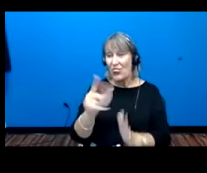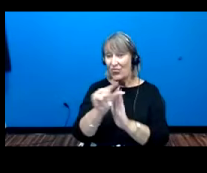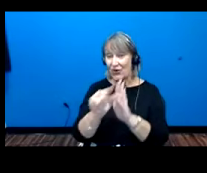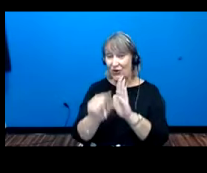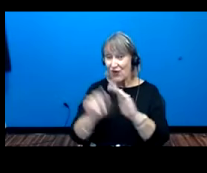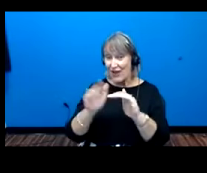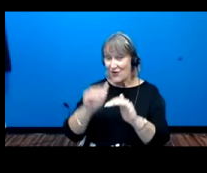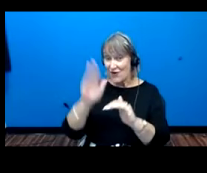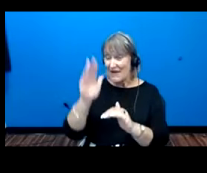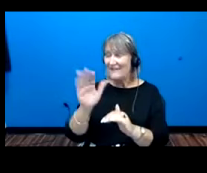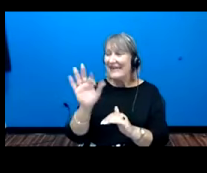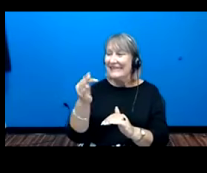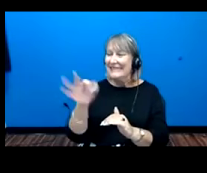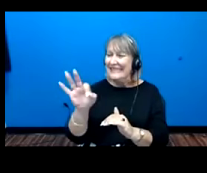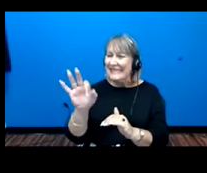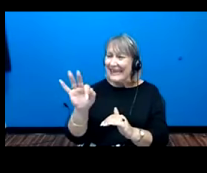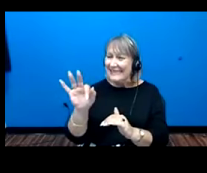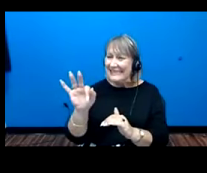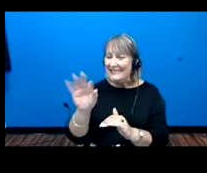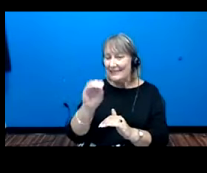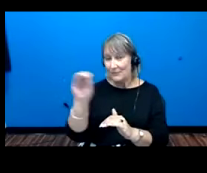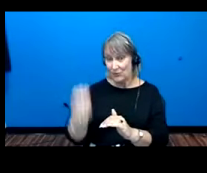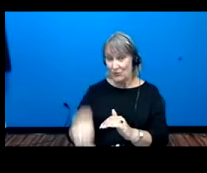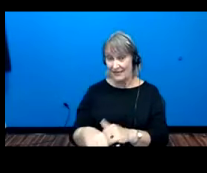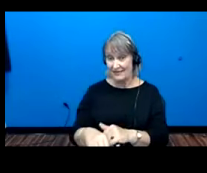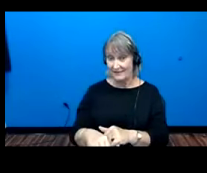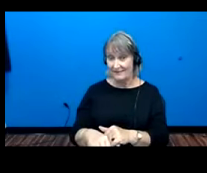Among students with significant cognitive disabilities at the high school level,